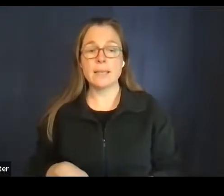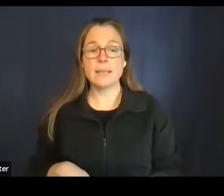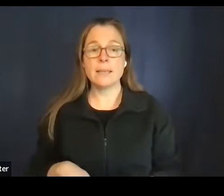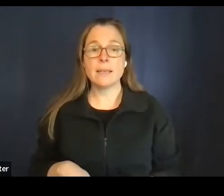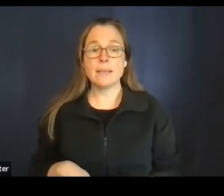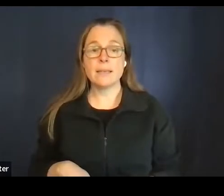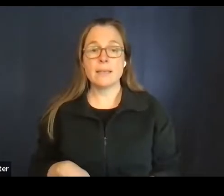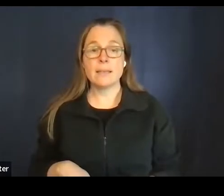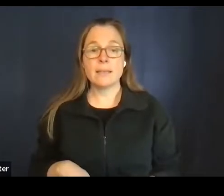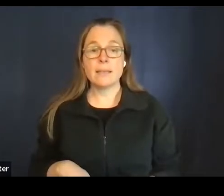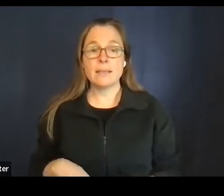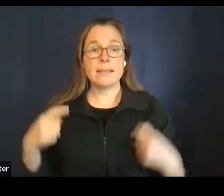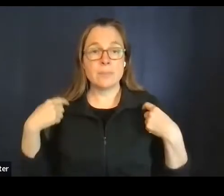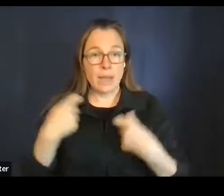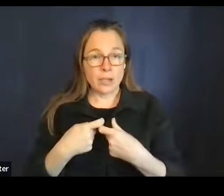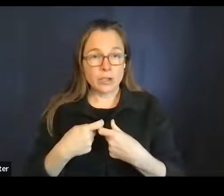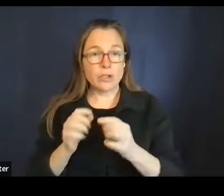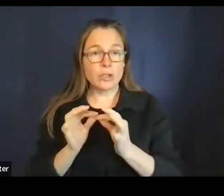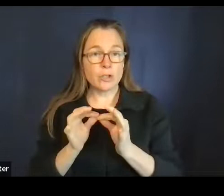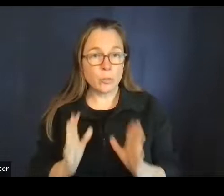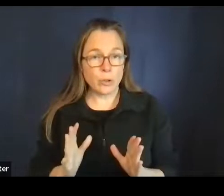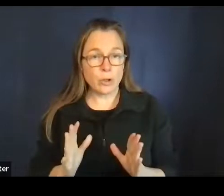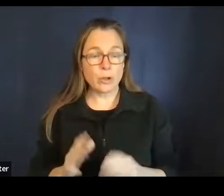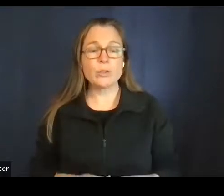that folks are seeing and additional information